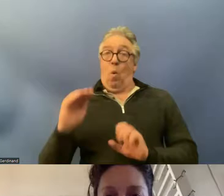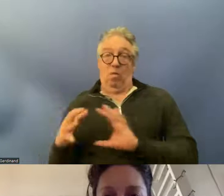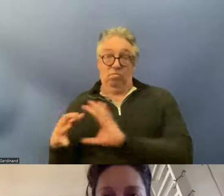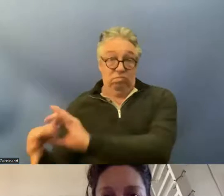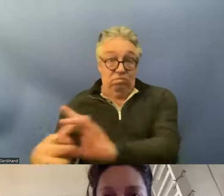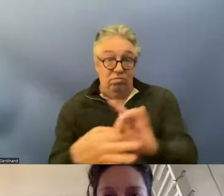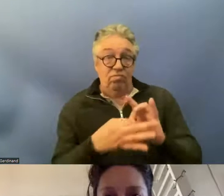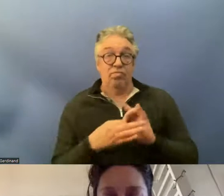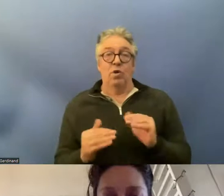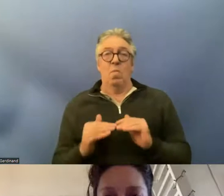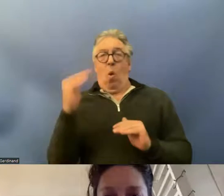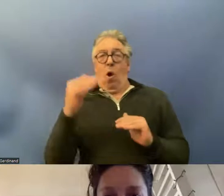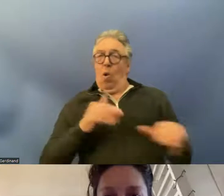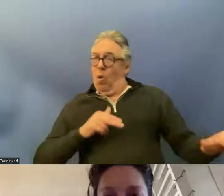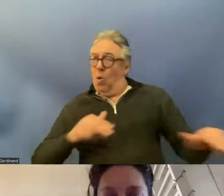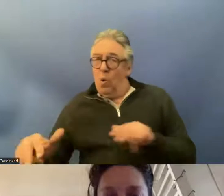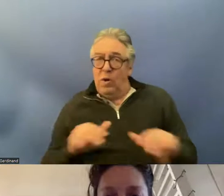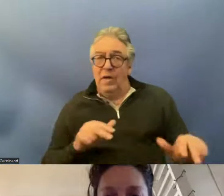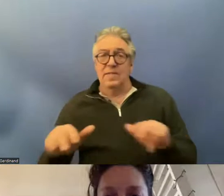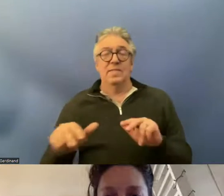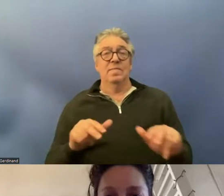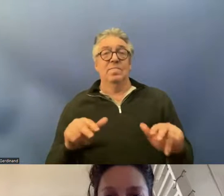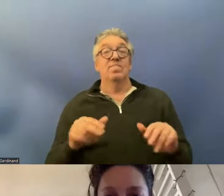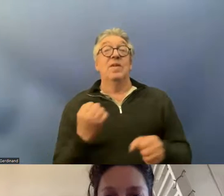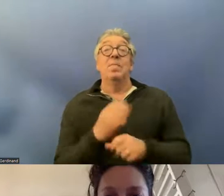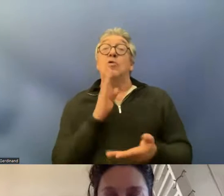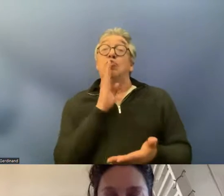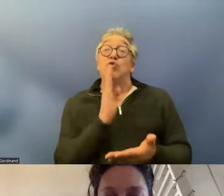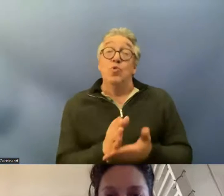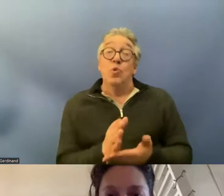sure OPDs are in the driving seat of this agenda.